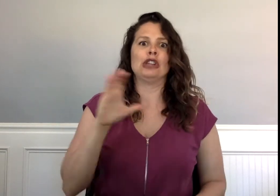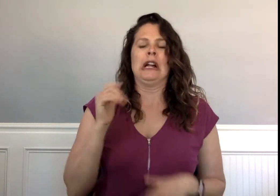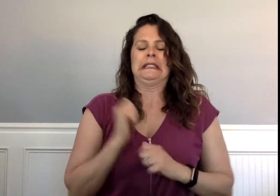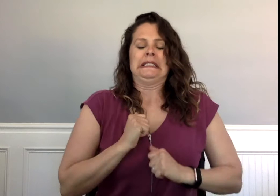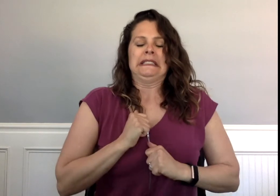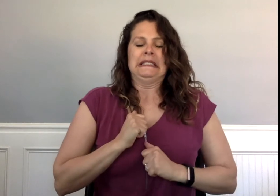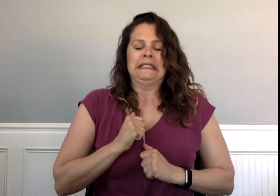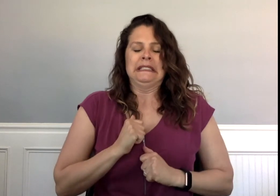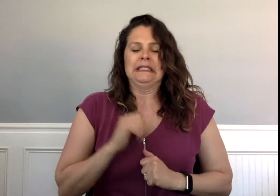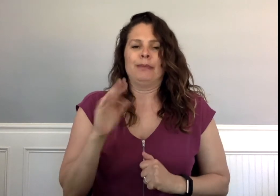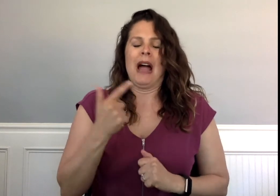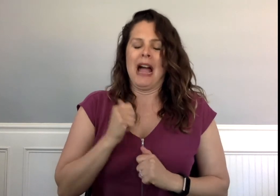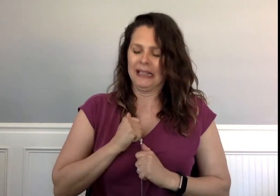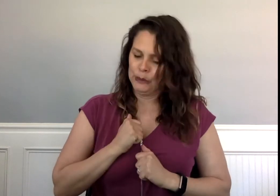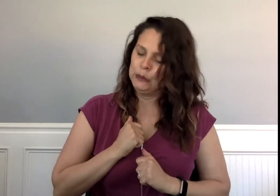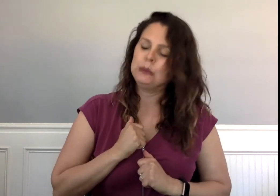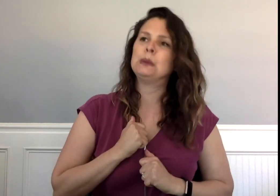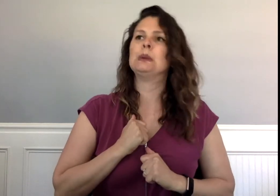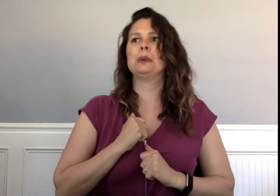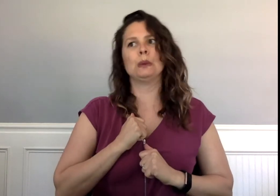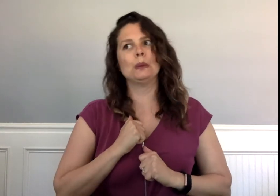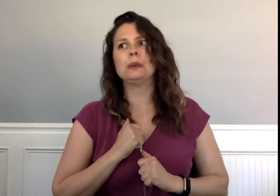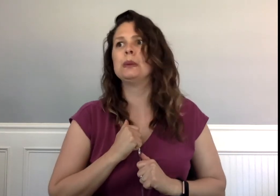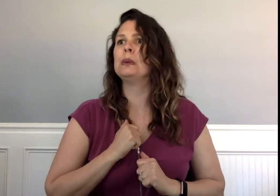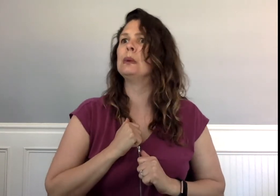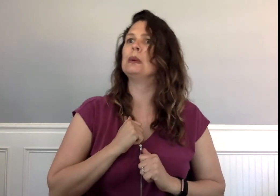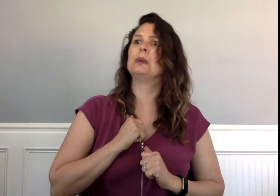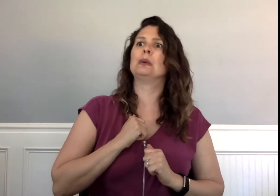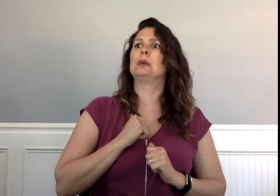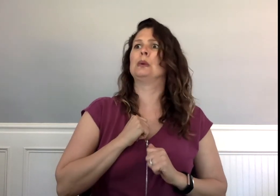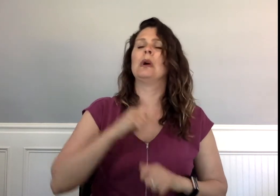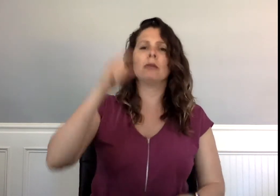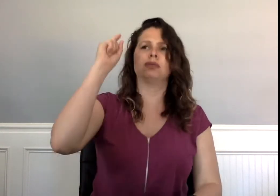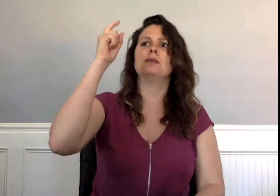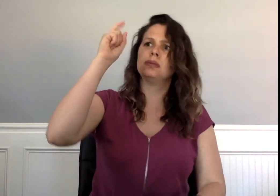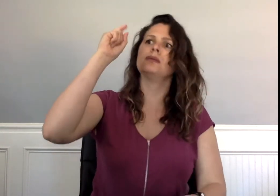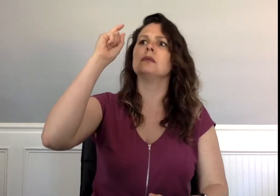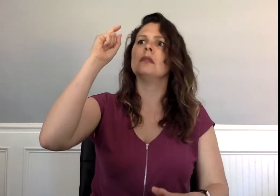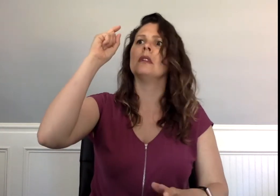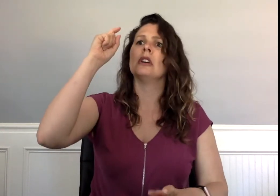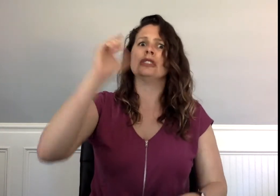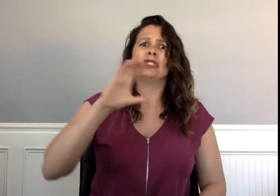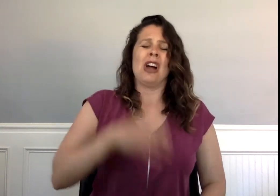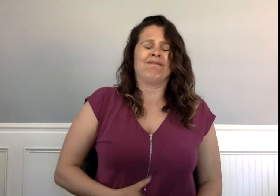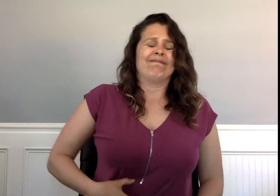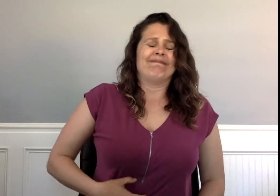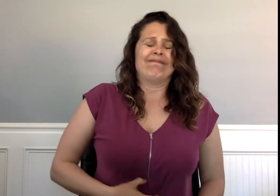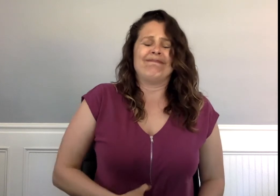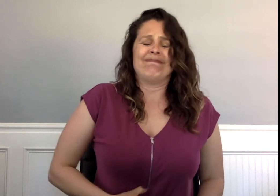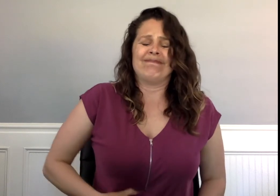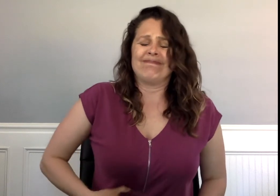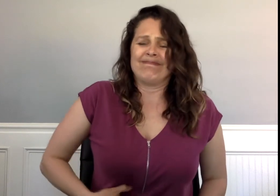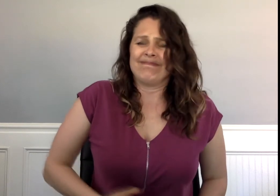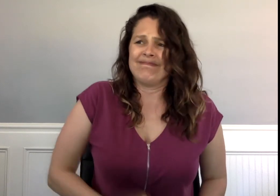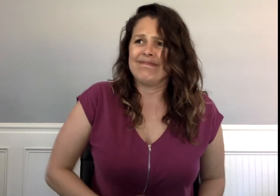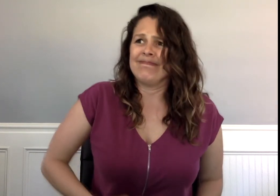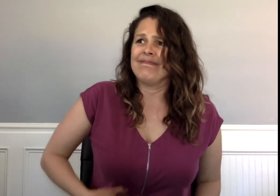Charlie clutched the mailbag to his chest. The gondola jerked. Charlie’s stomach flipped.